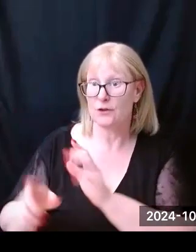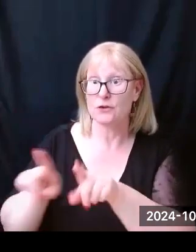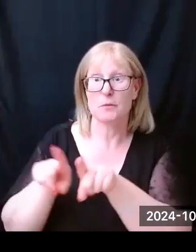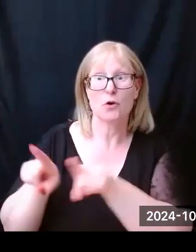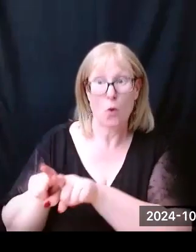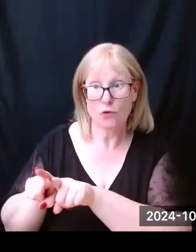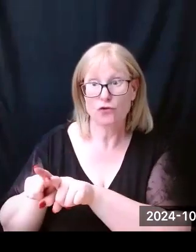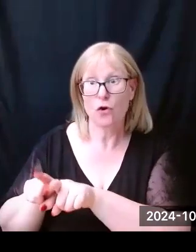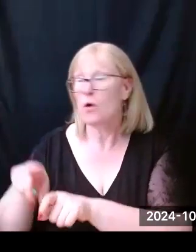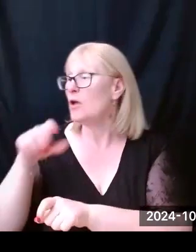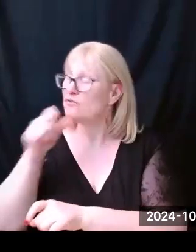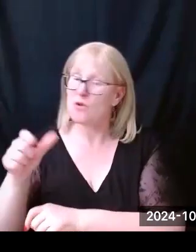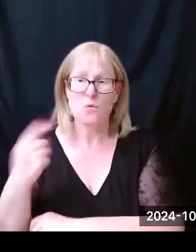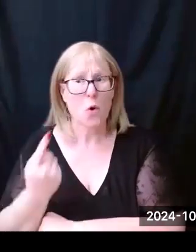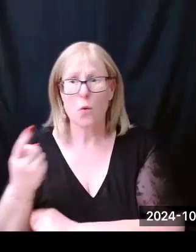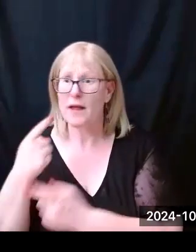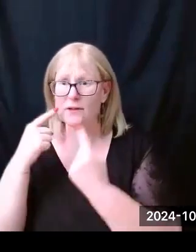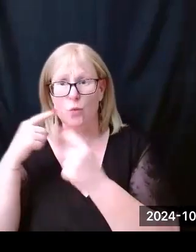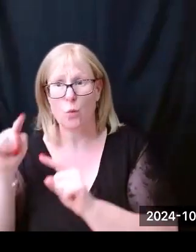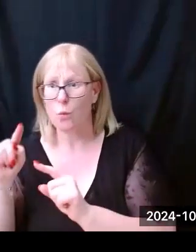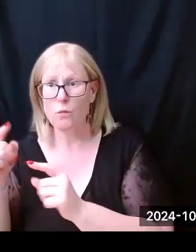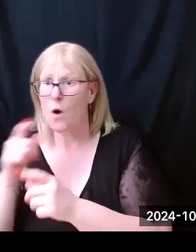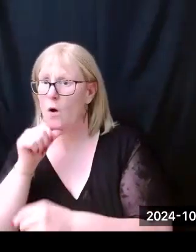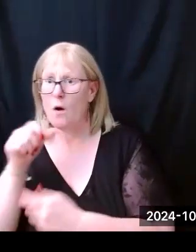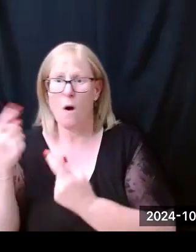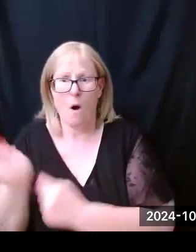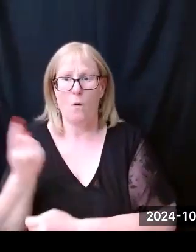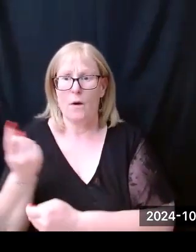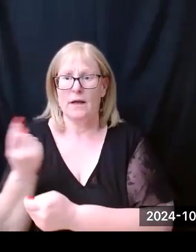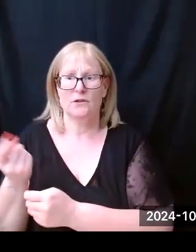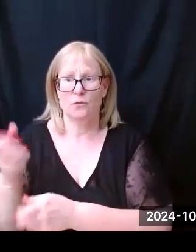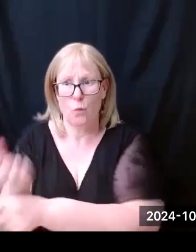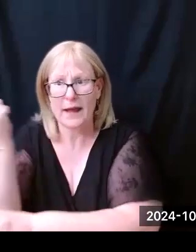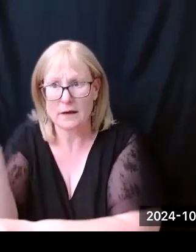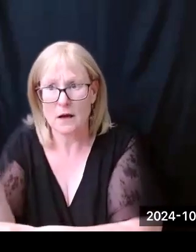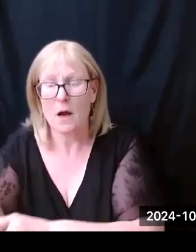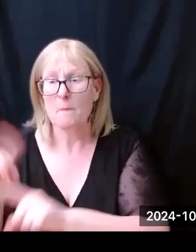you have fun. Yeah, that was fun. Oh so and so won that time. Wasn't that cool. Right.